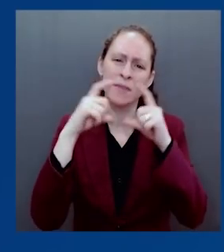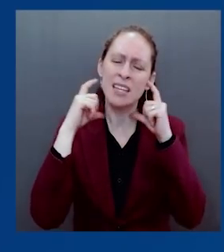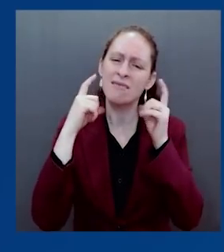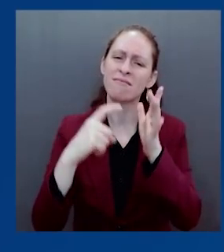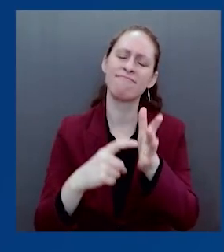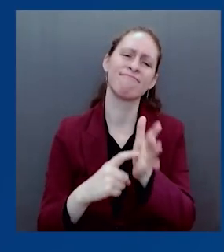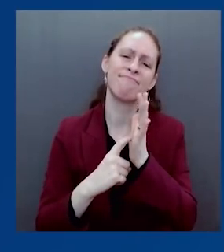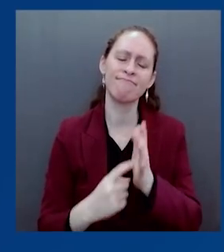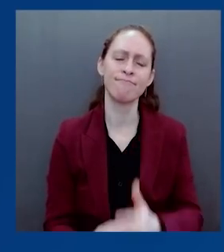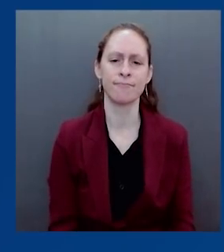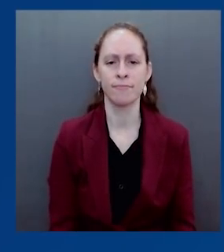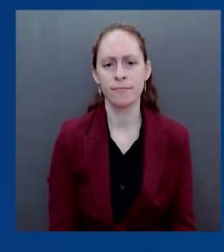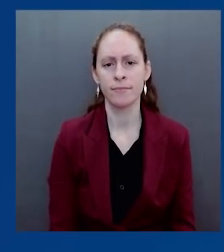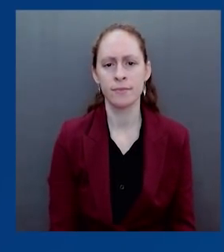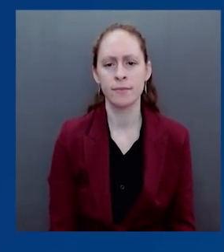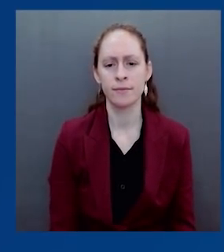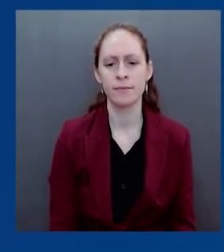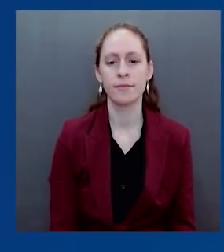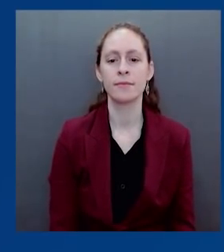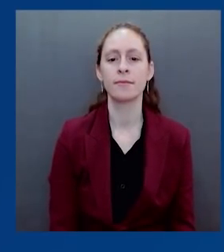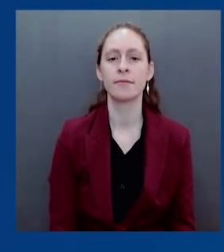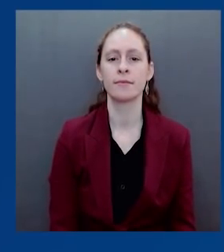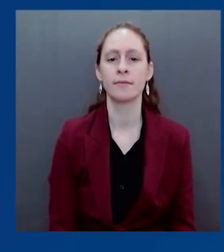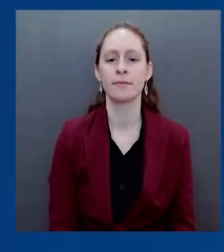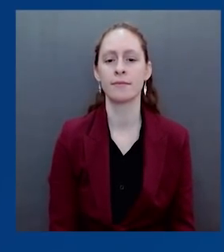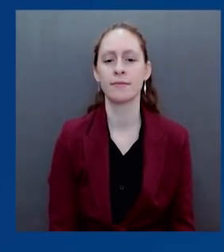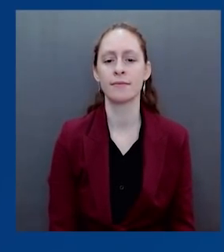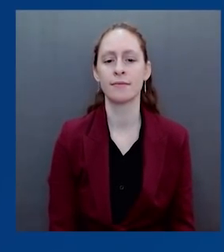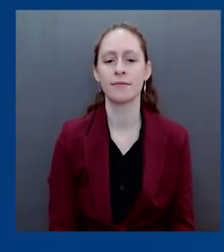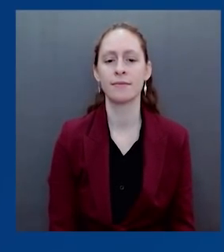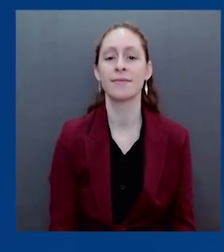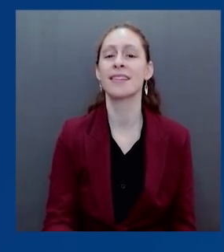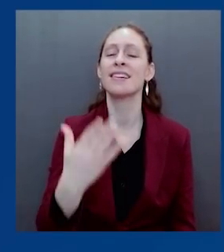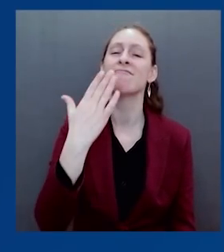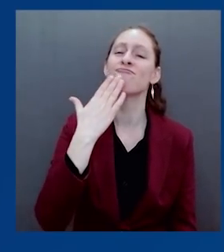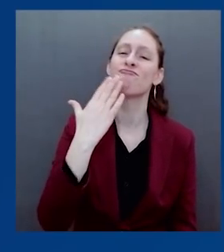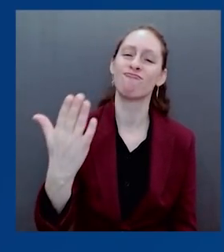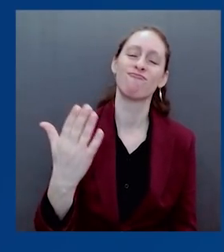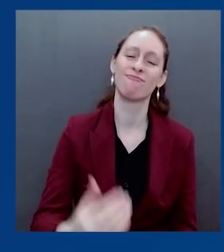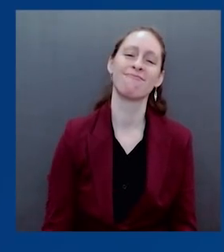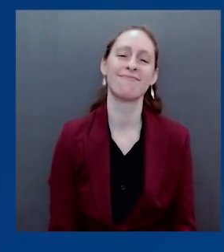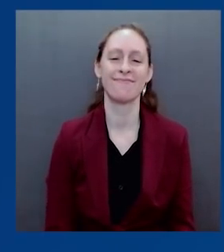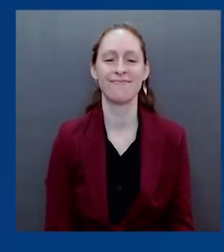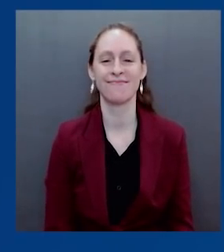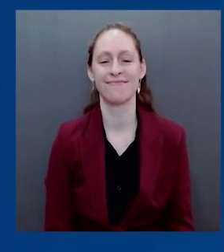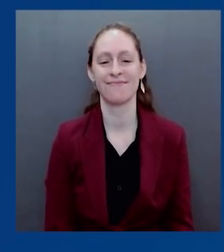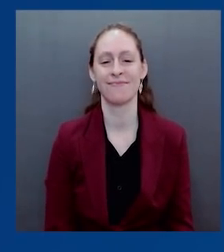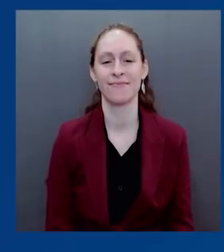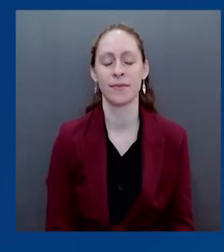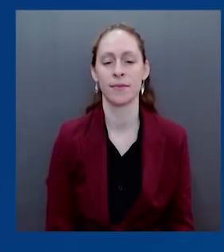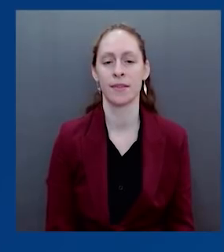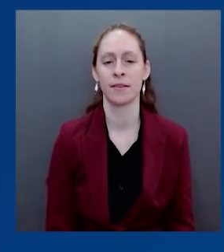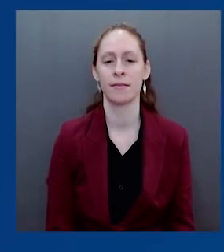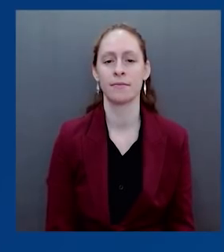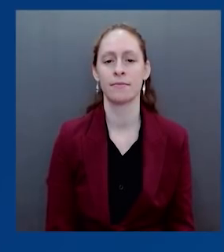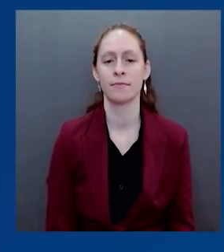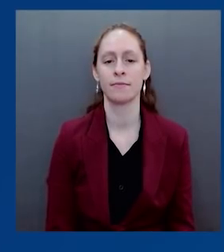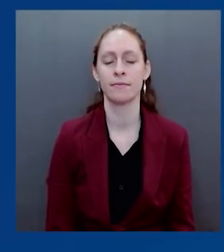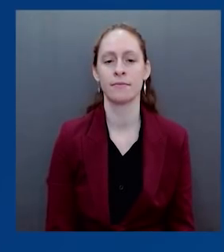Before I turn to Dr. Fauci for an update on COVID treatments, I want to emphasize that we have more courses of effective treatments